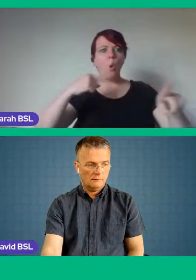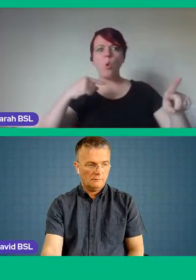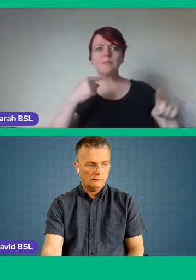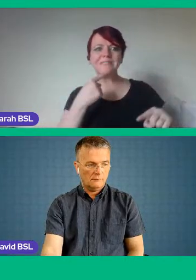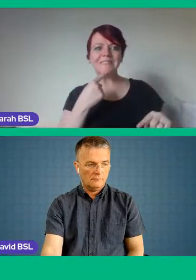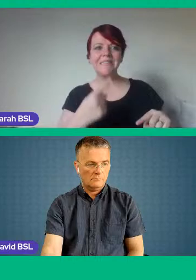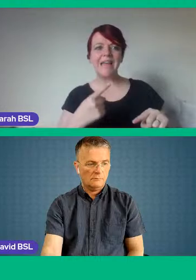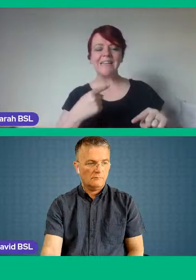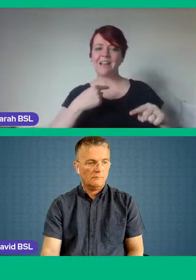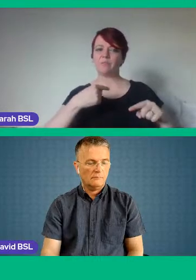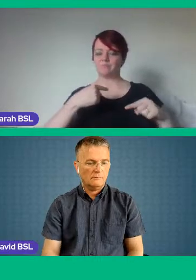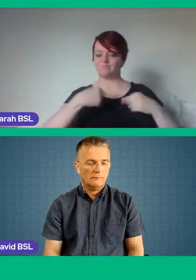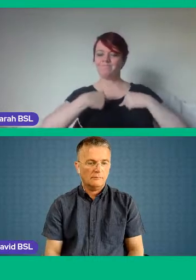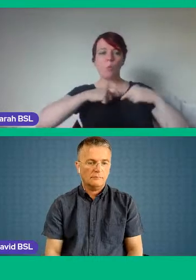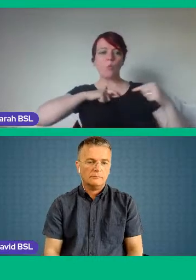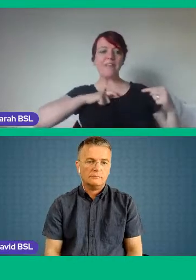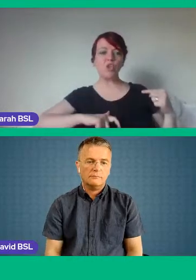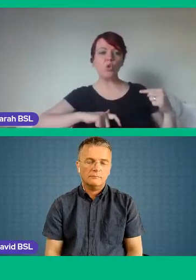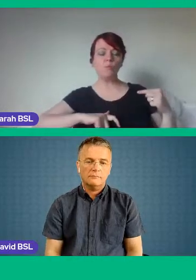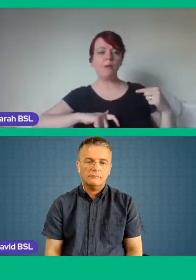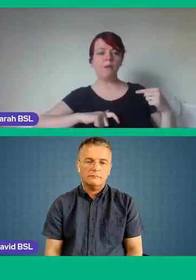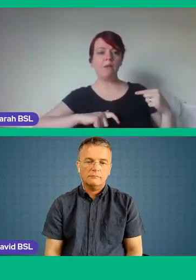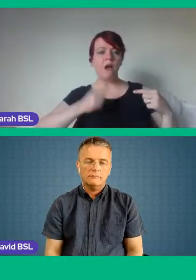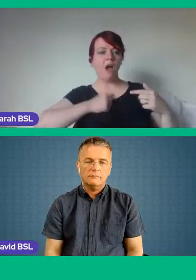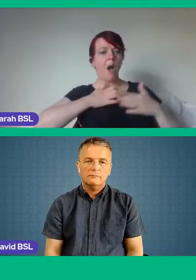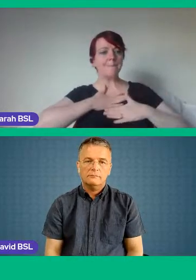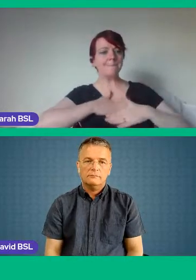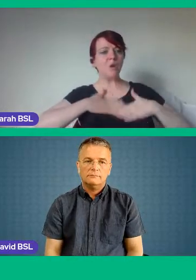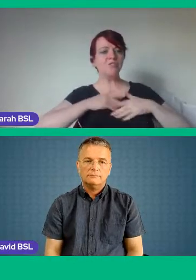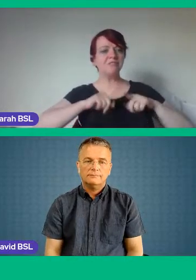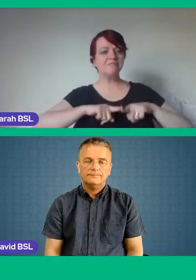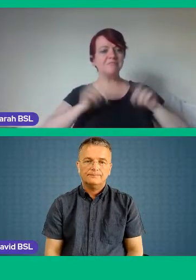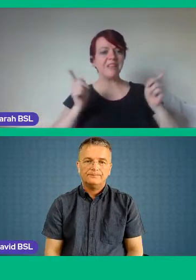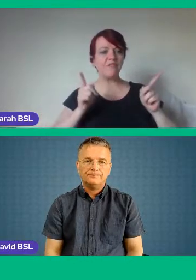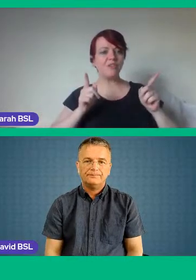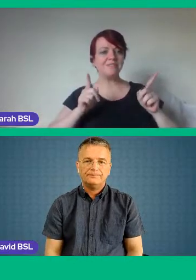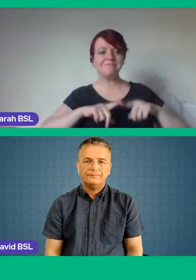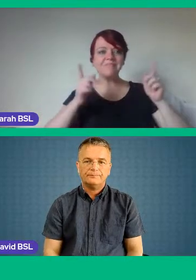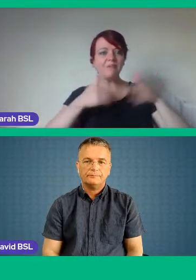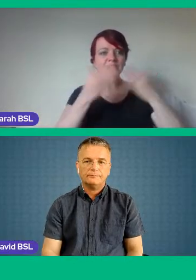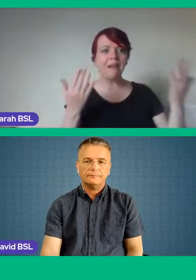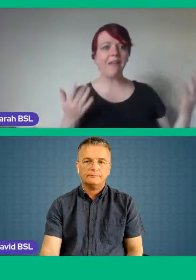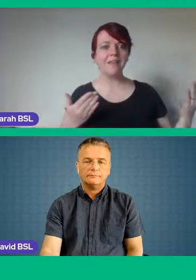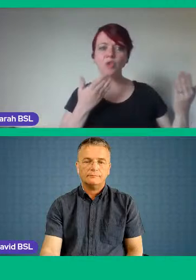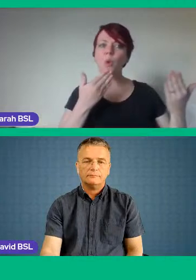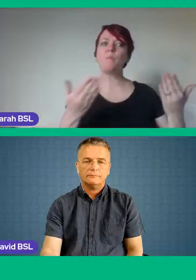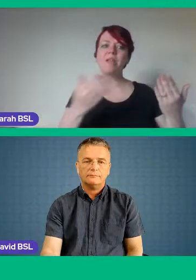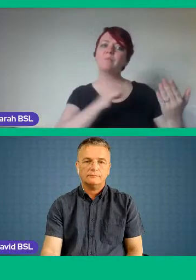of the day, though we have forgotten to do that at the end of the day because everybody is